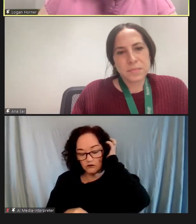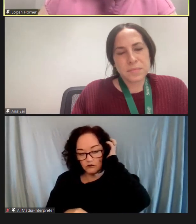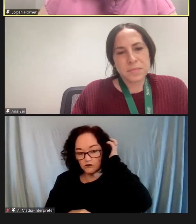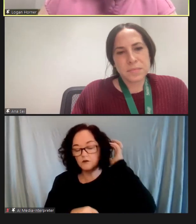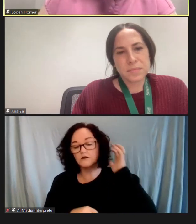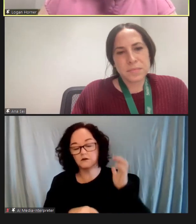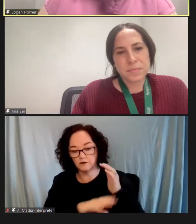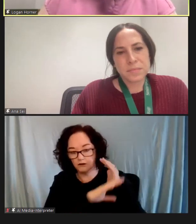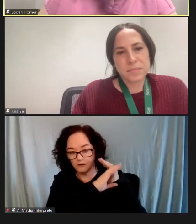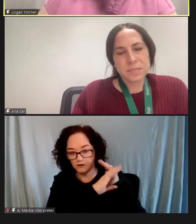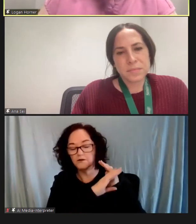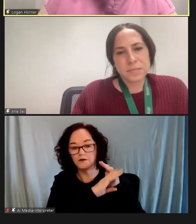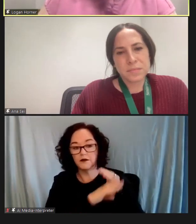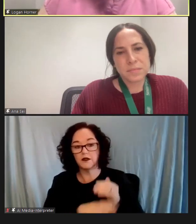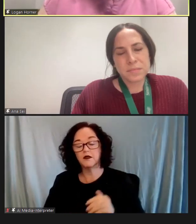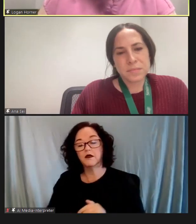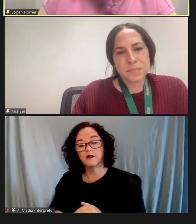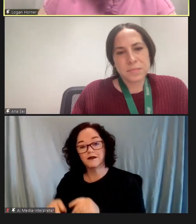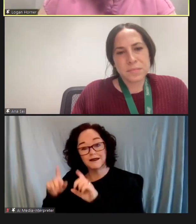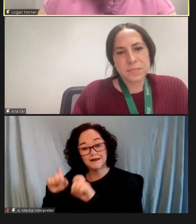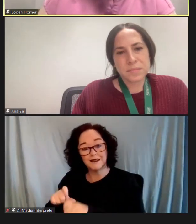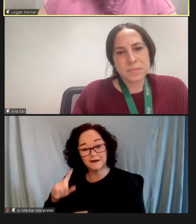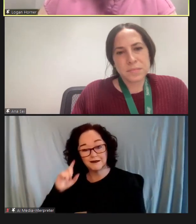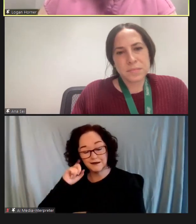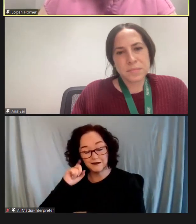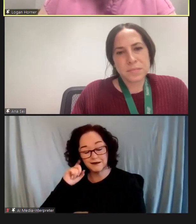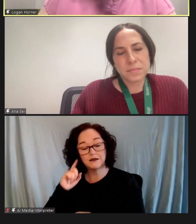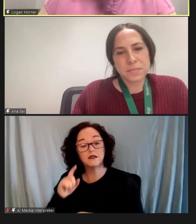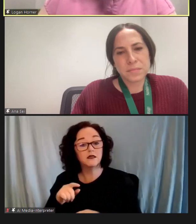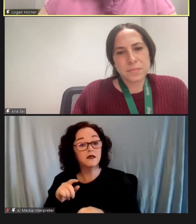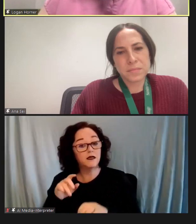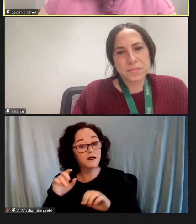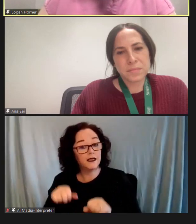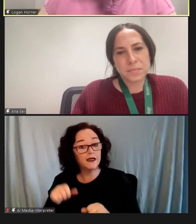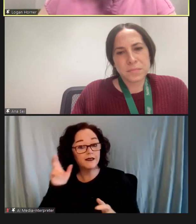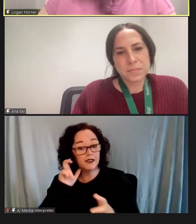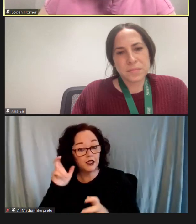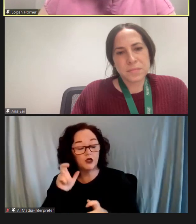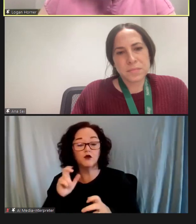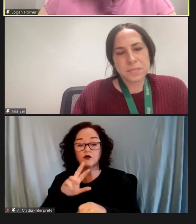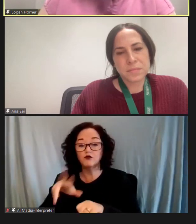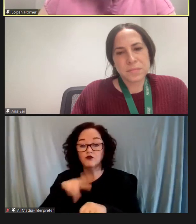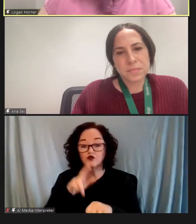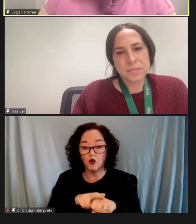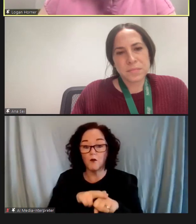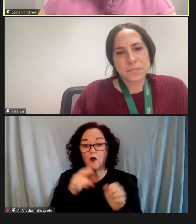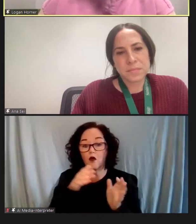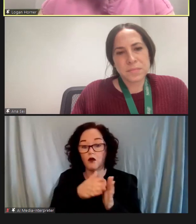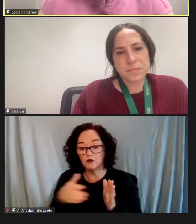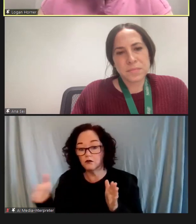within normal limits to a slight loss